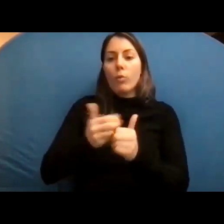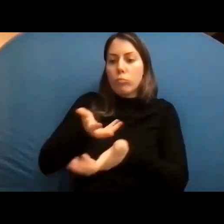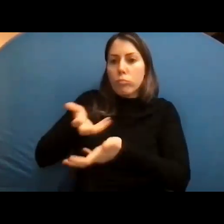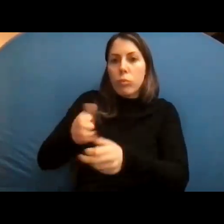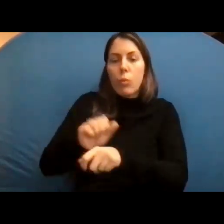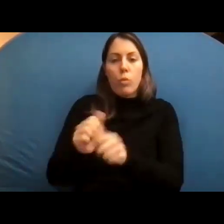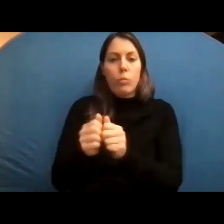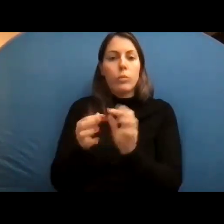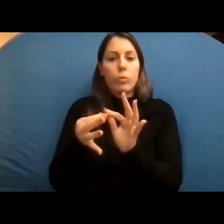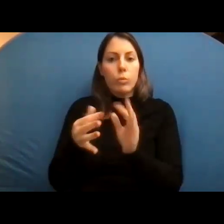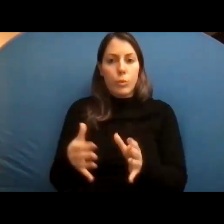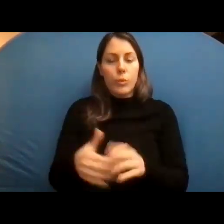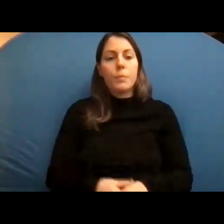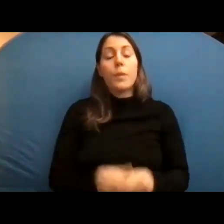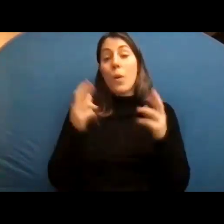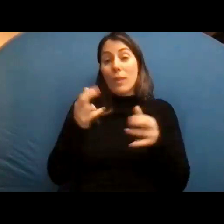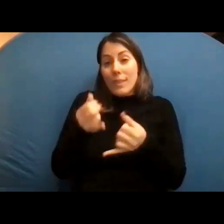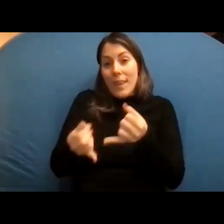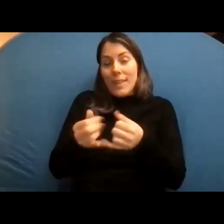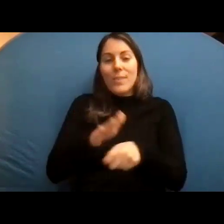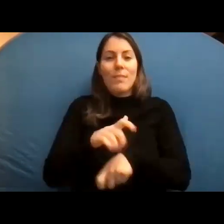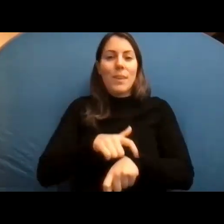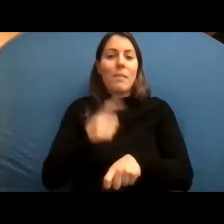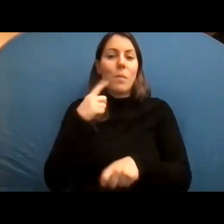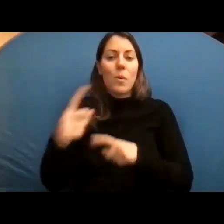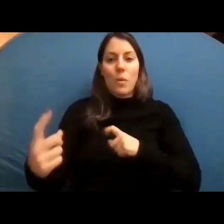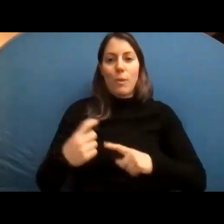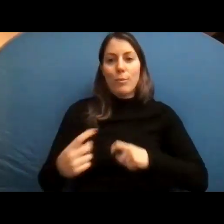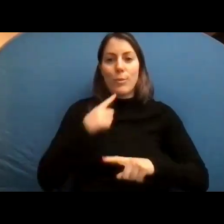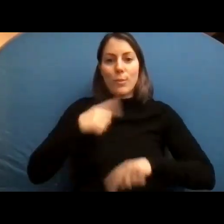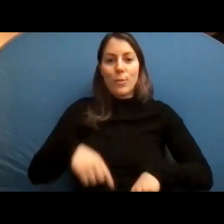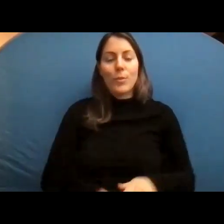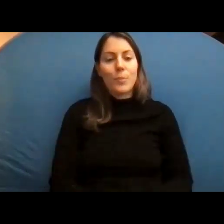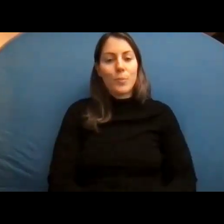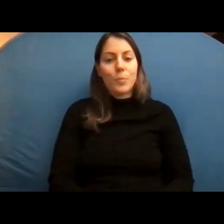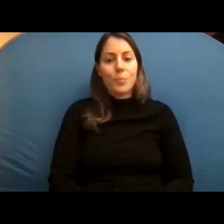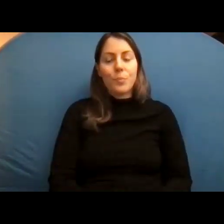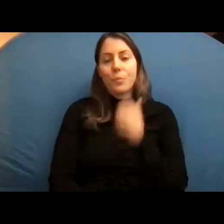practices and tips for working with sign language interpreters. And then hopefully we'll have enough time for question and